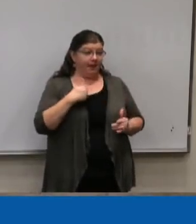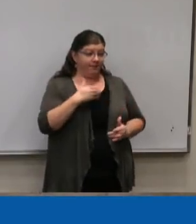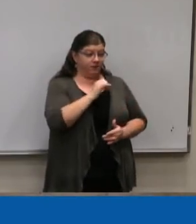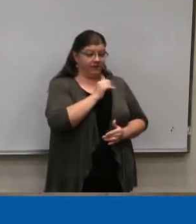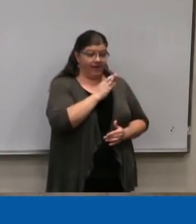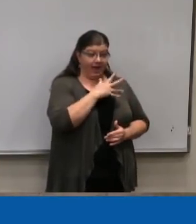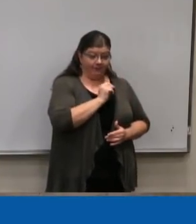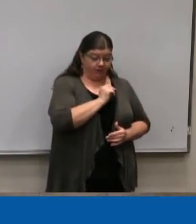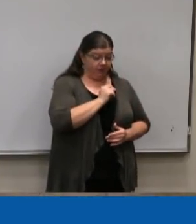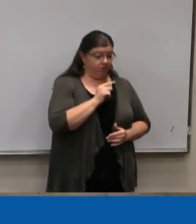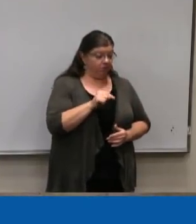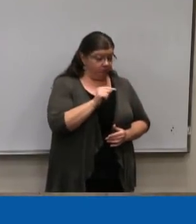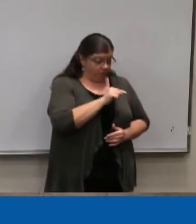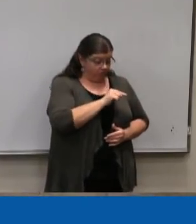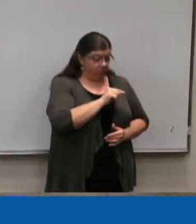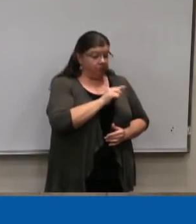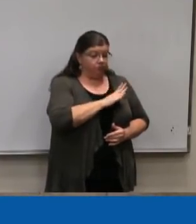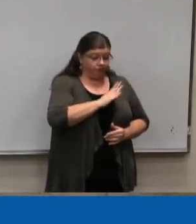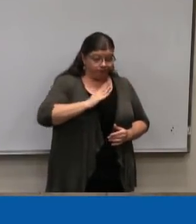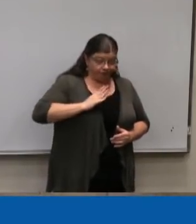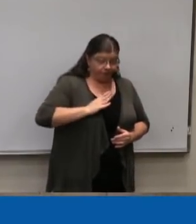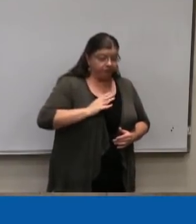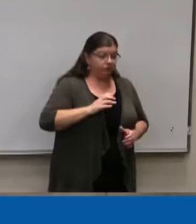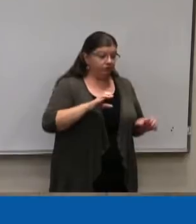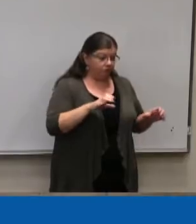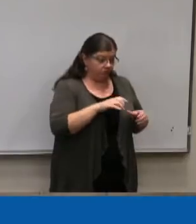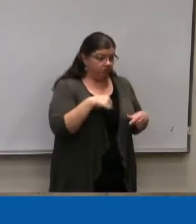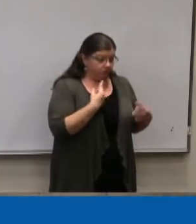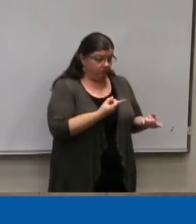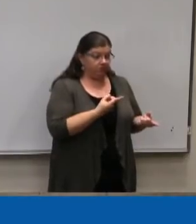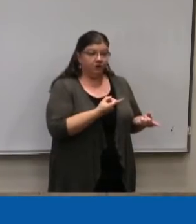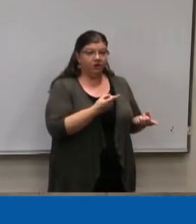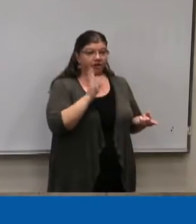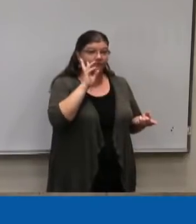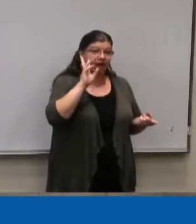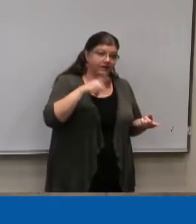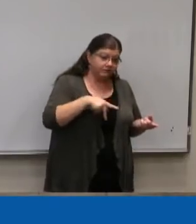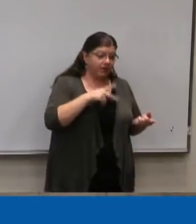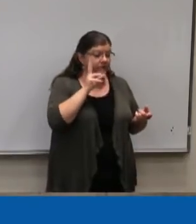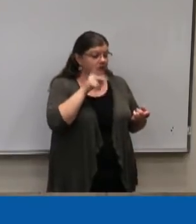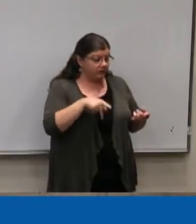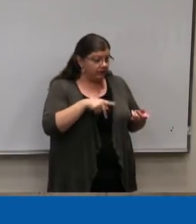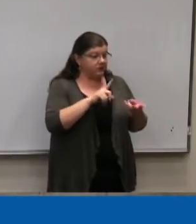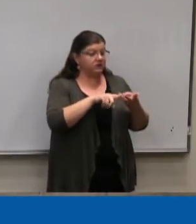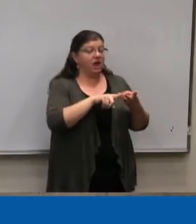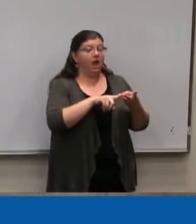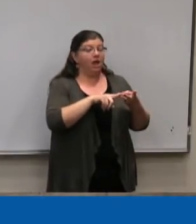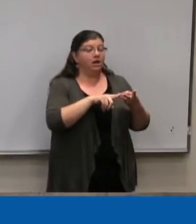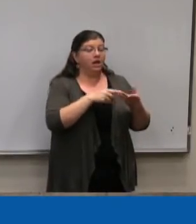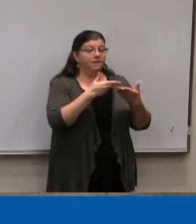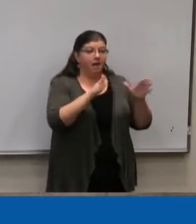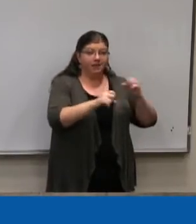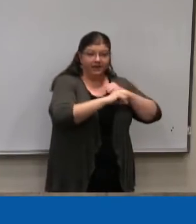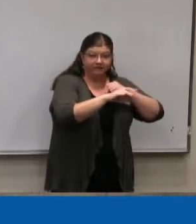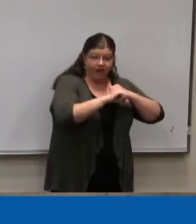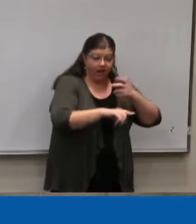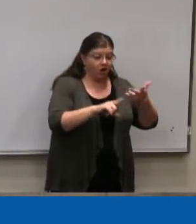who you know, and doing this like your vice presidents and the Public Affairs and College Advancement team,